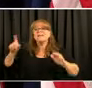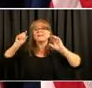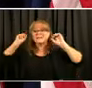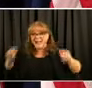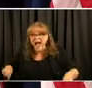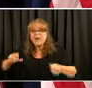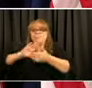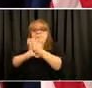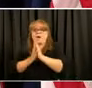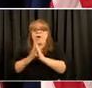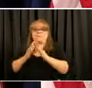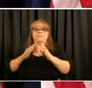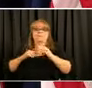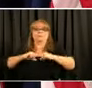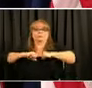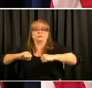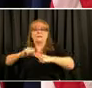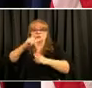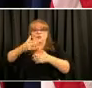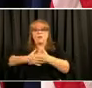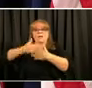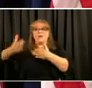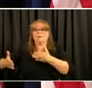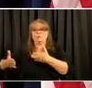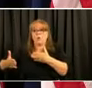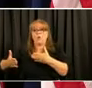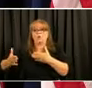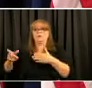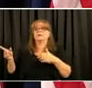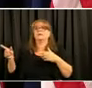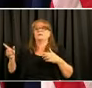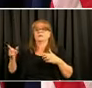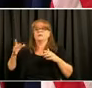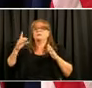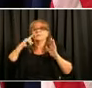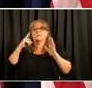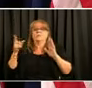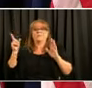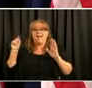simply have to show that they have the public health capacity to to stop an outbreak early